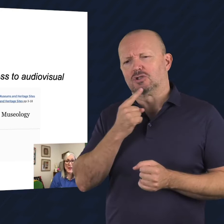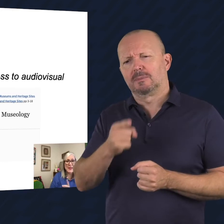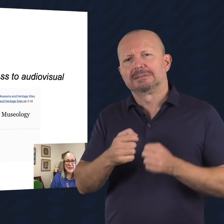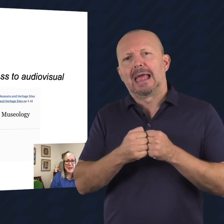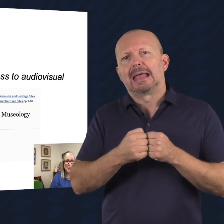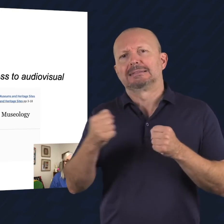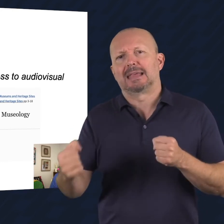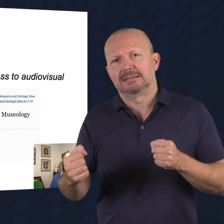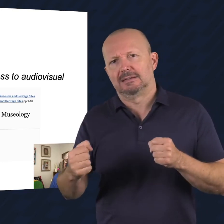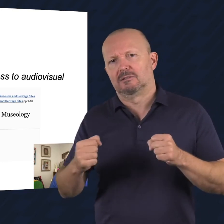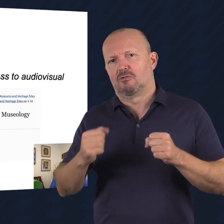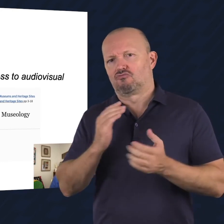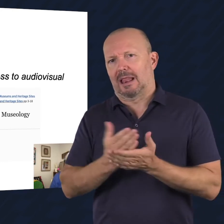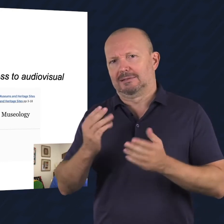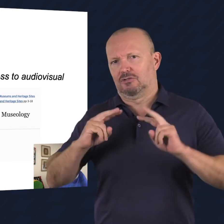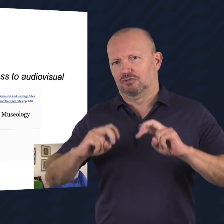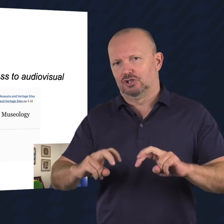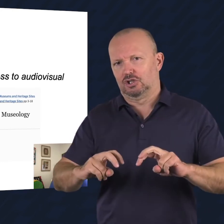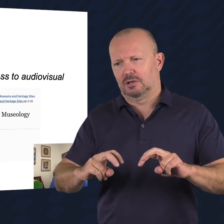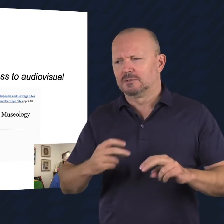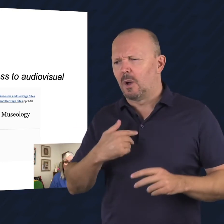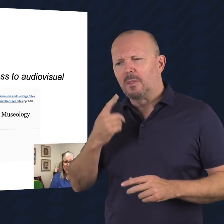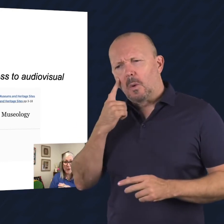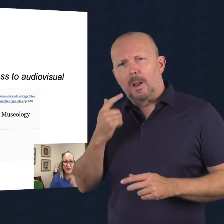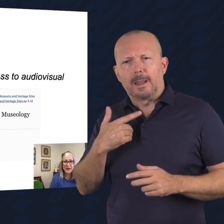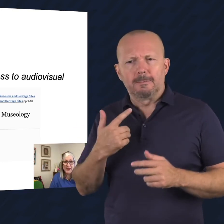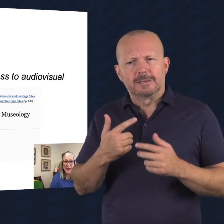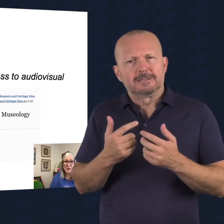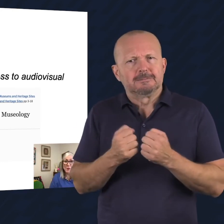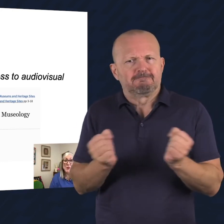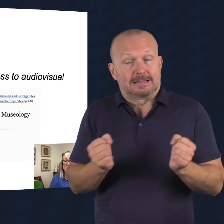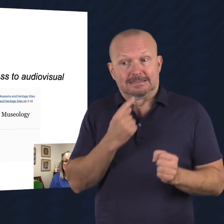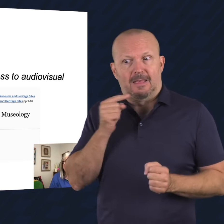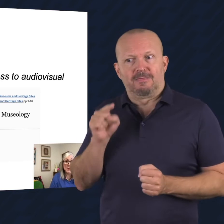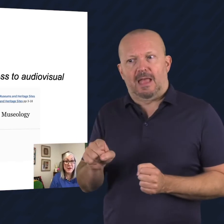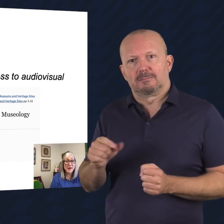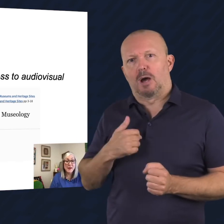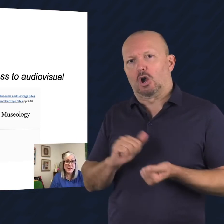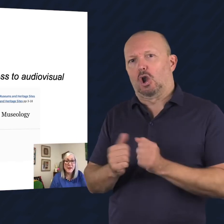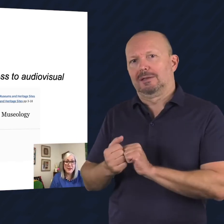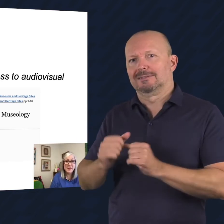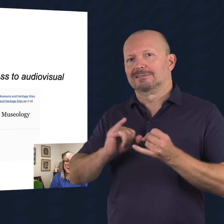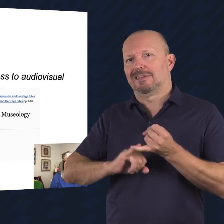And Sydney mentioned this extended reality researcher. Well, I thought I'd do a bit of an expose and say this.